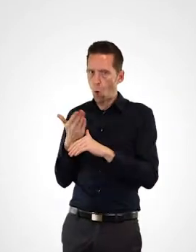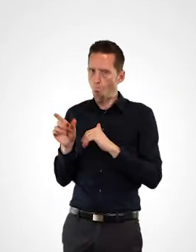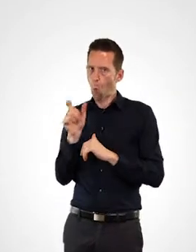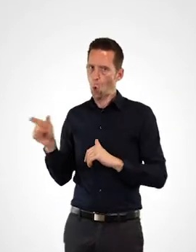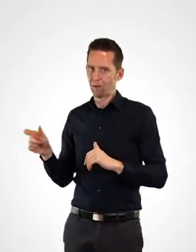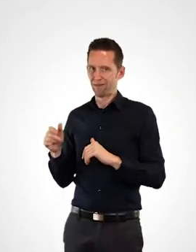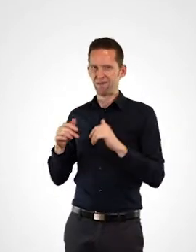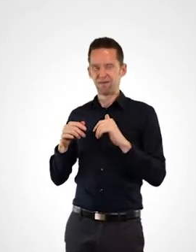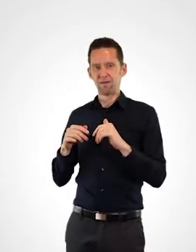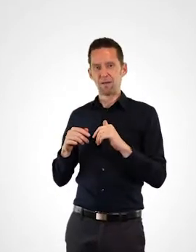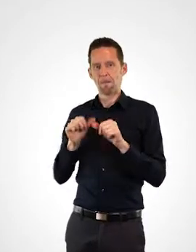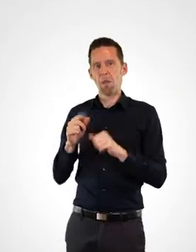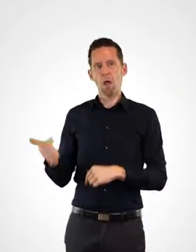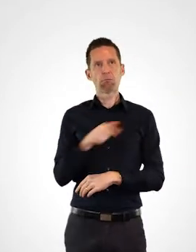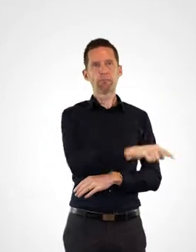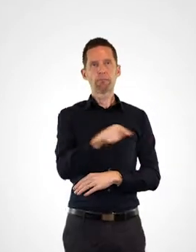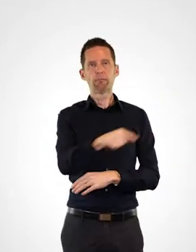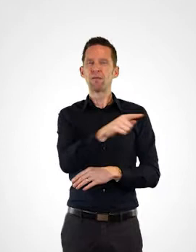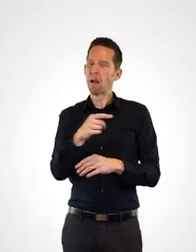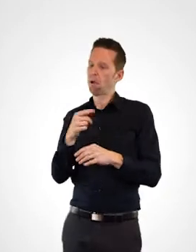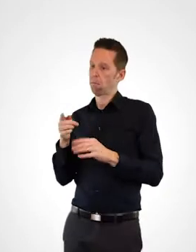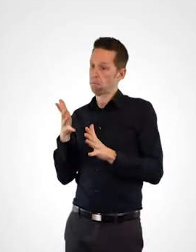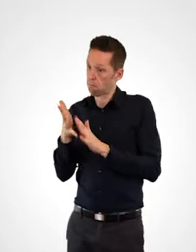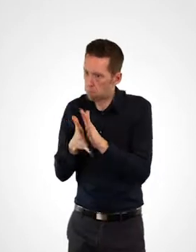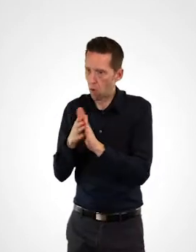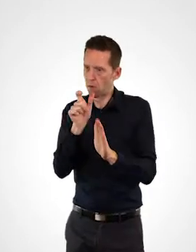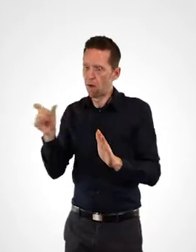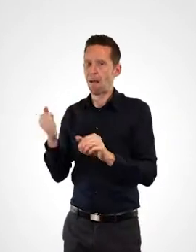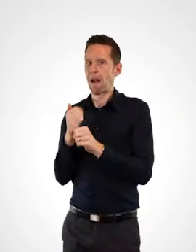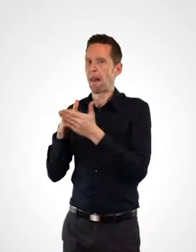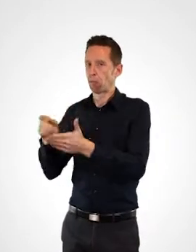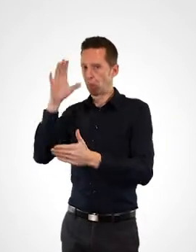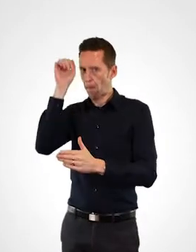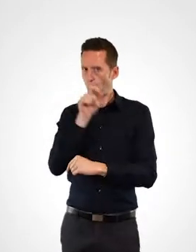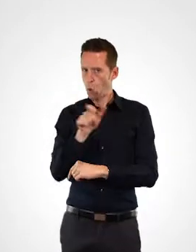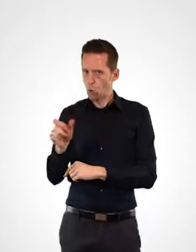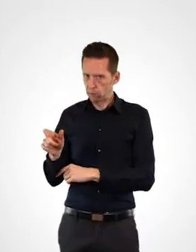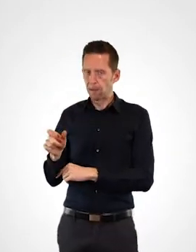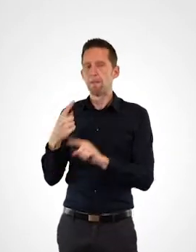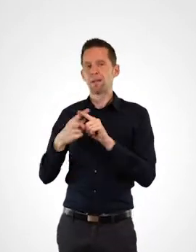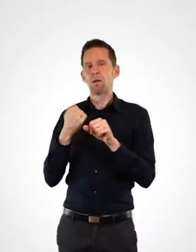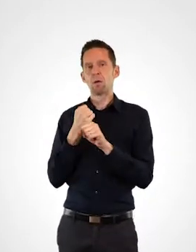we think this is a better way for them to remember the new words. And then we create picture cards.